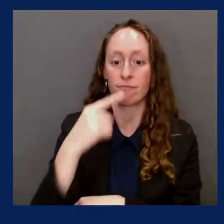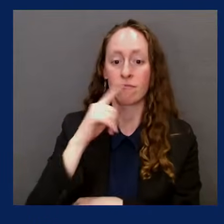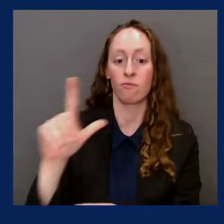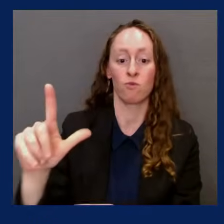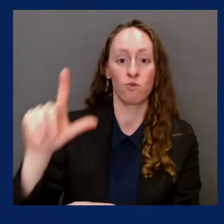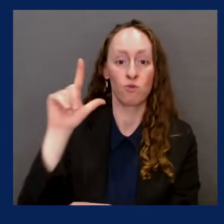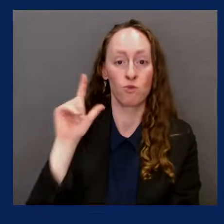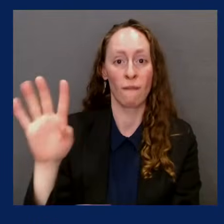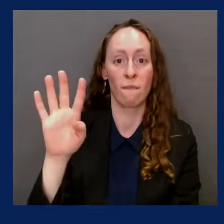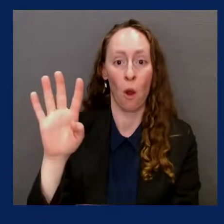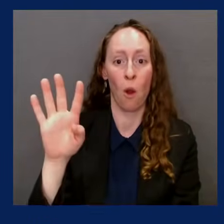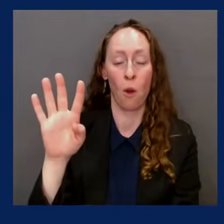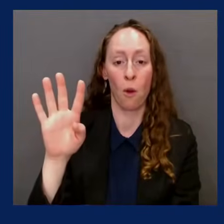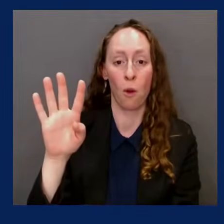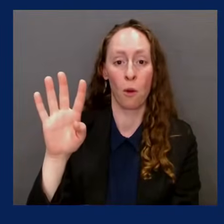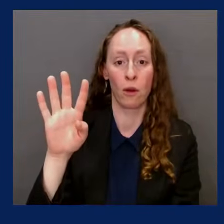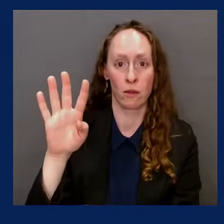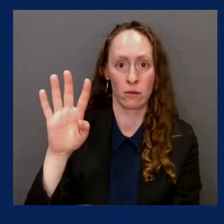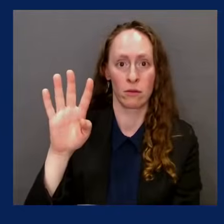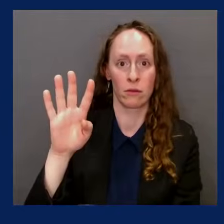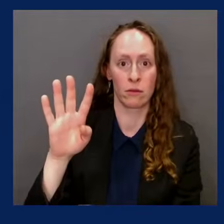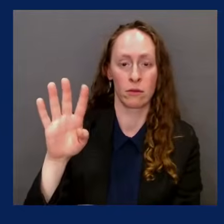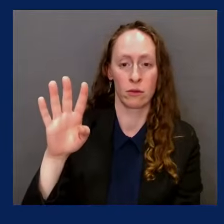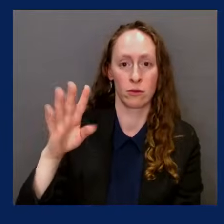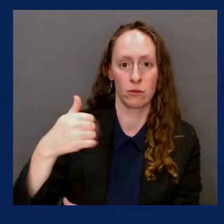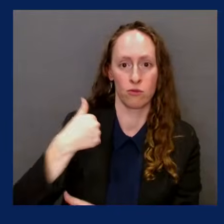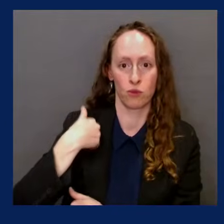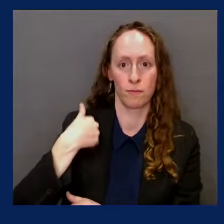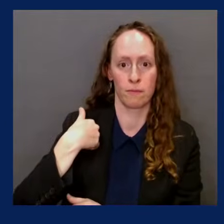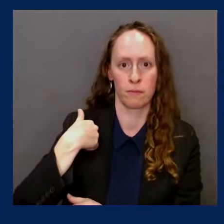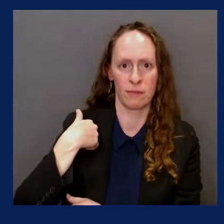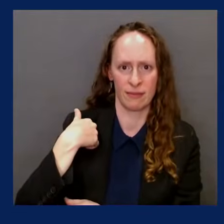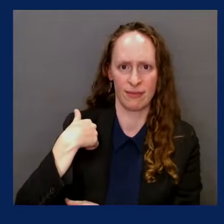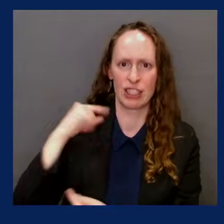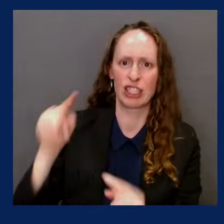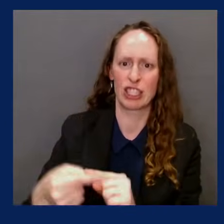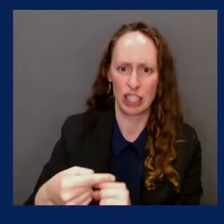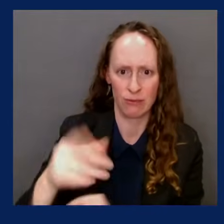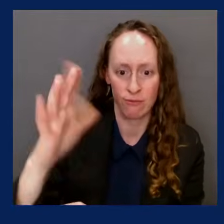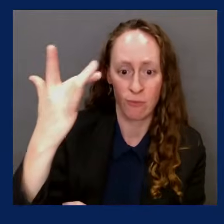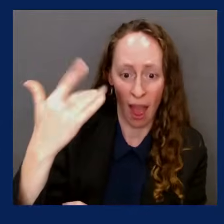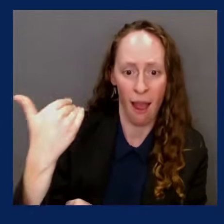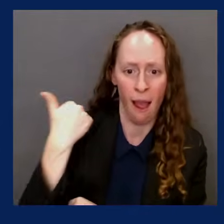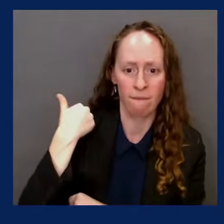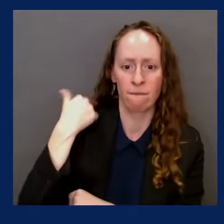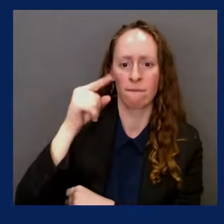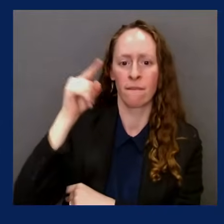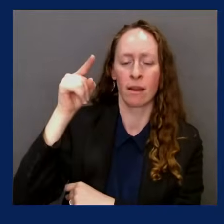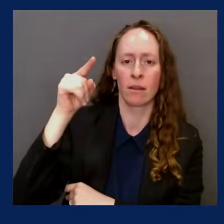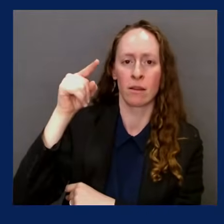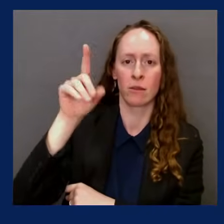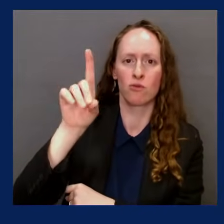on bases in Iraq and 3 in Syria over the past week. You've told Iran to, quote, "be careful"